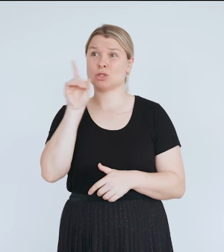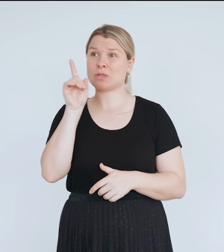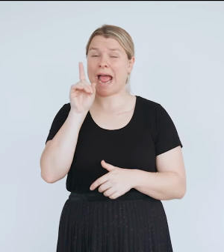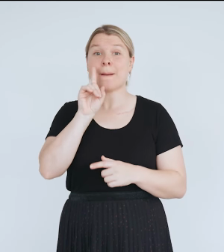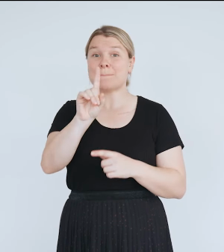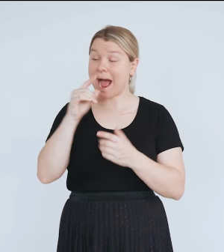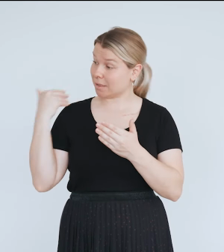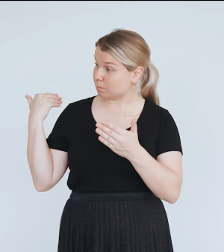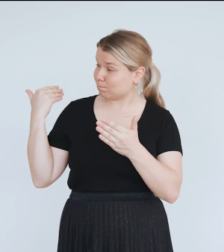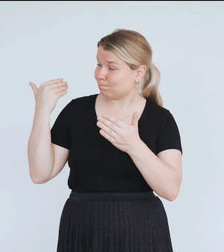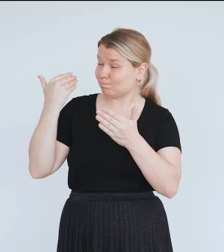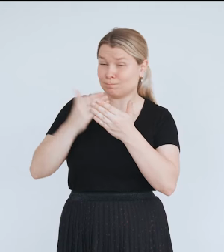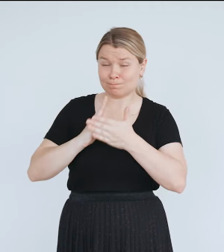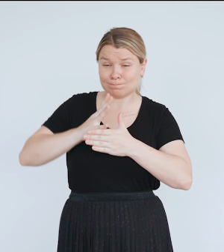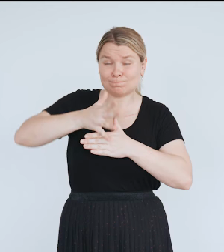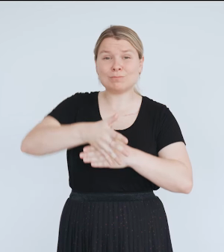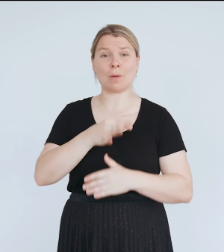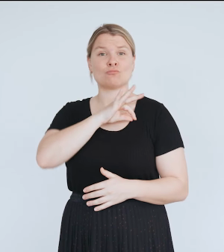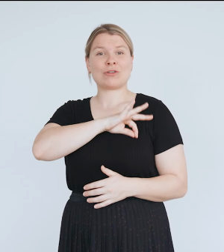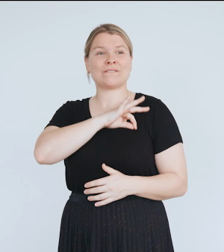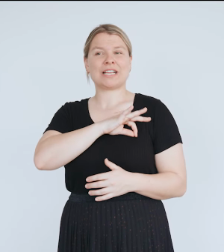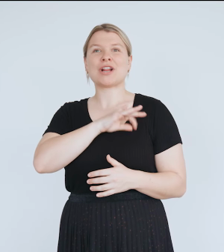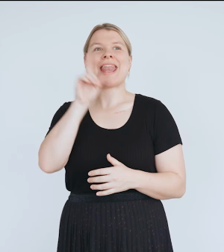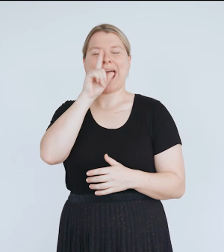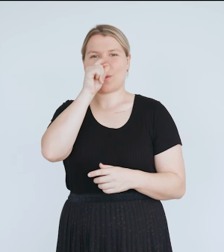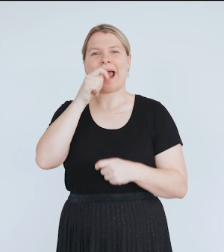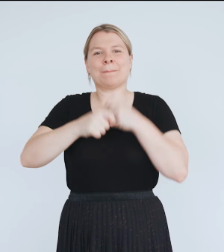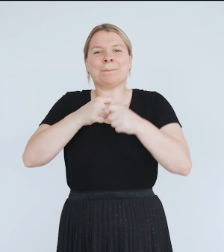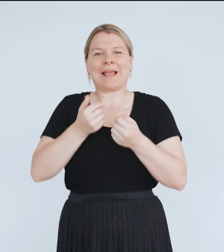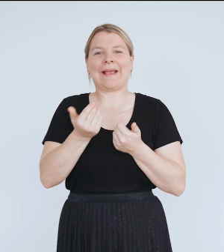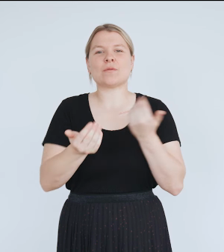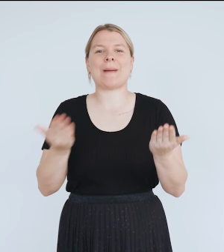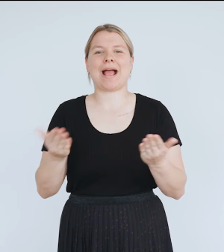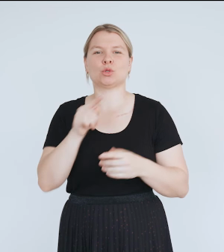but through that privilege that we now have, it's about giving back to others